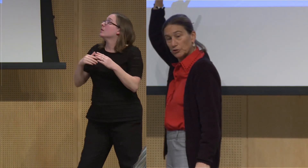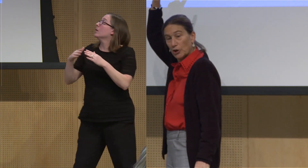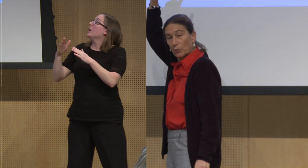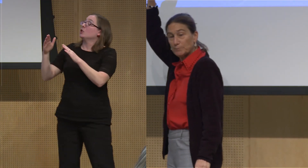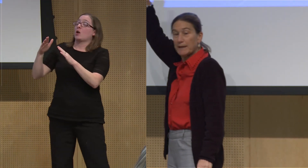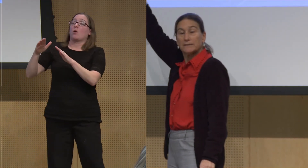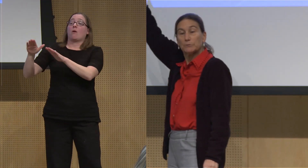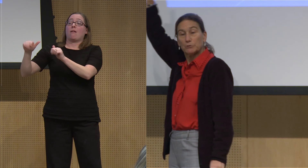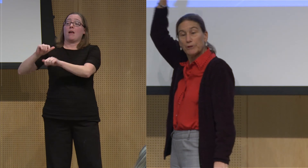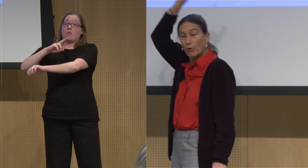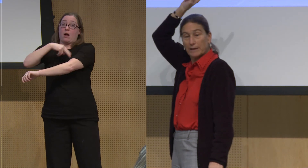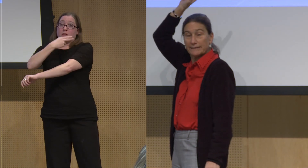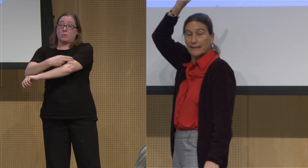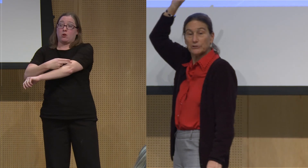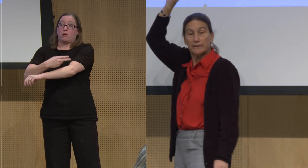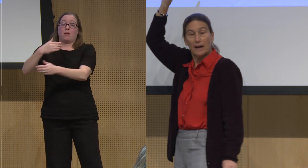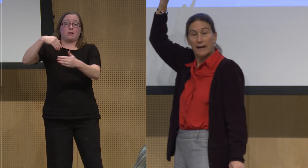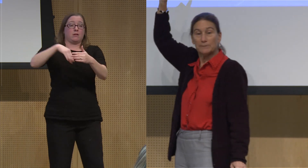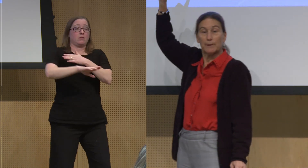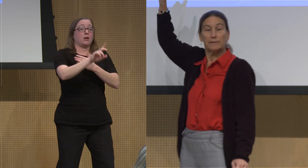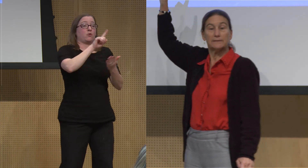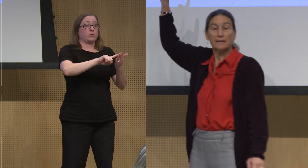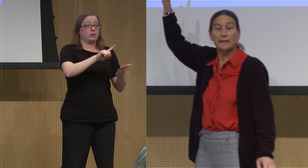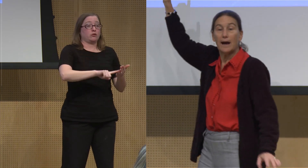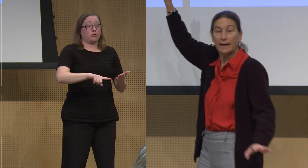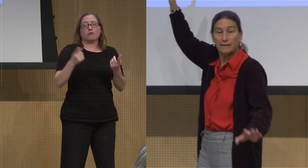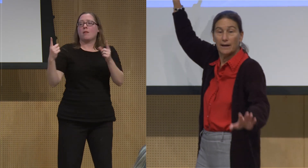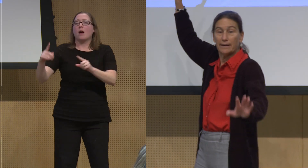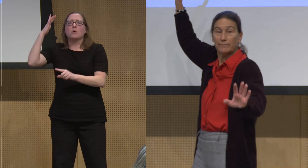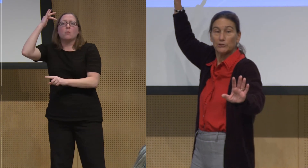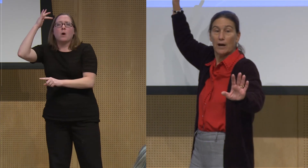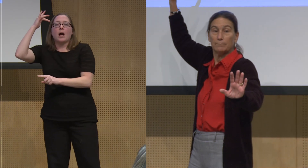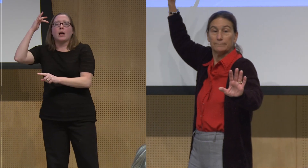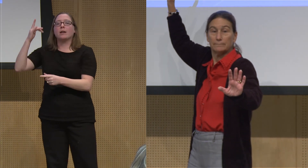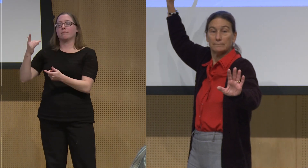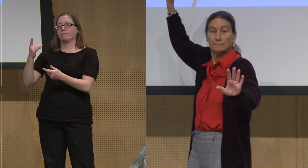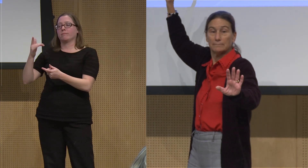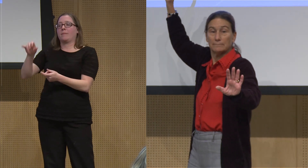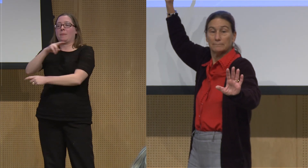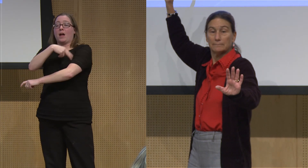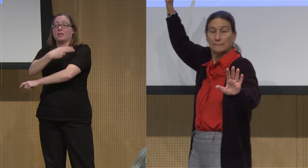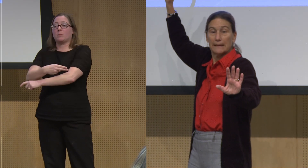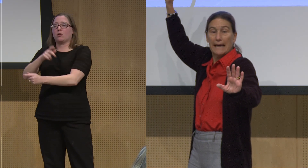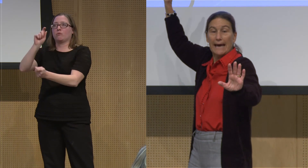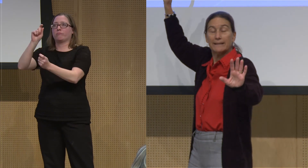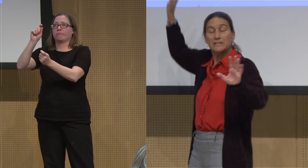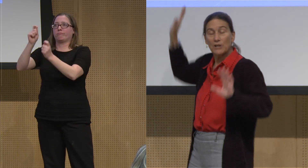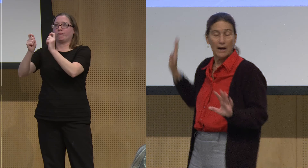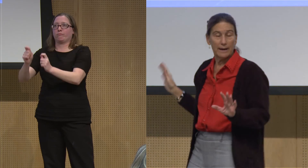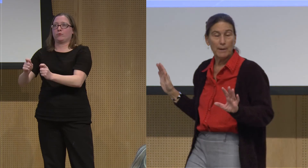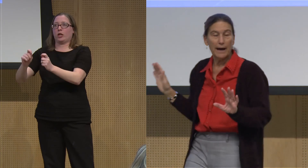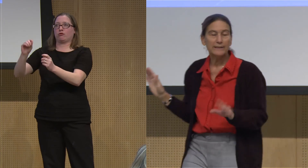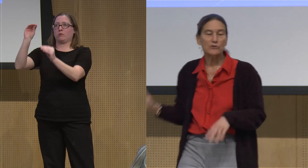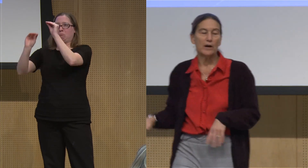BECAUSE THERE WAS A REORGANIZATION AT THE HOSPITAL AND SUDDENLY I DID NOT HAVE A JOB. AND AT THE TIME, I THOUGHT I WOULD